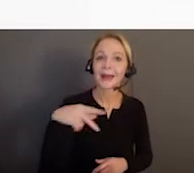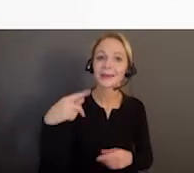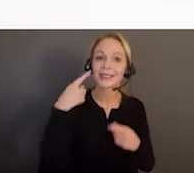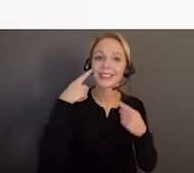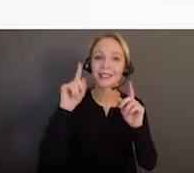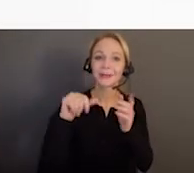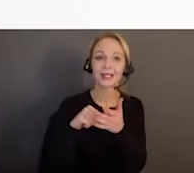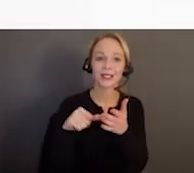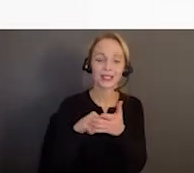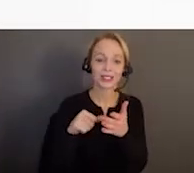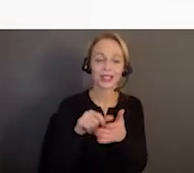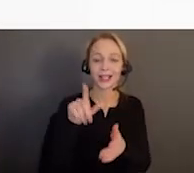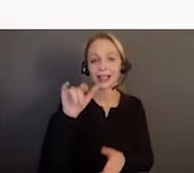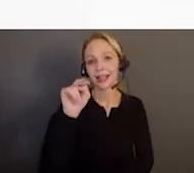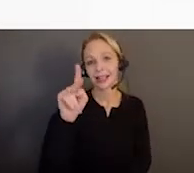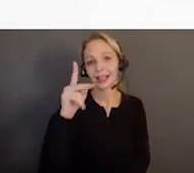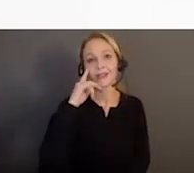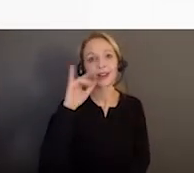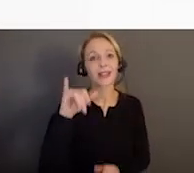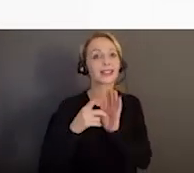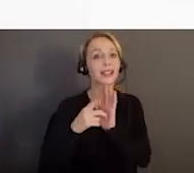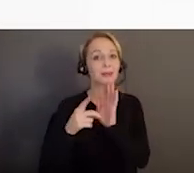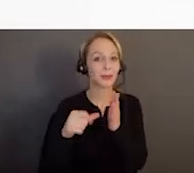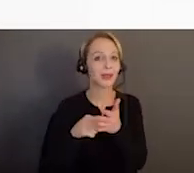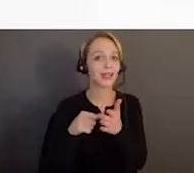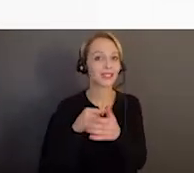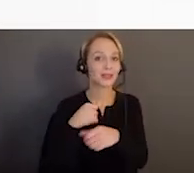THE LINK TO THAT DEMO PAGE CREATED AT THE USER HubSpot ACCOUNT.